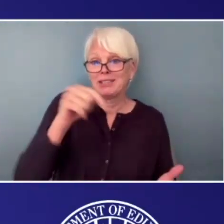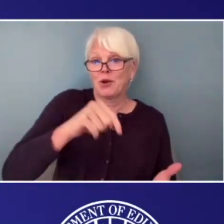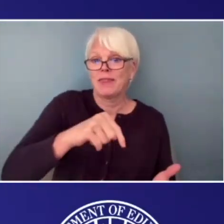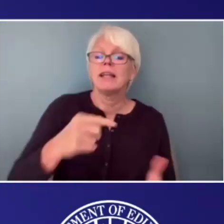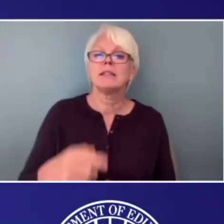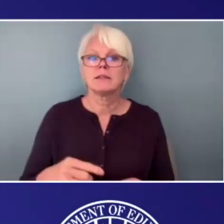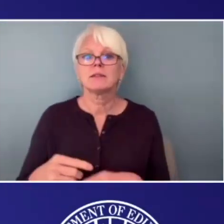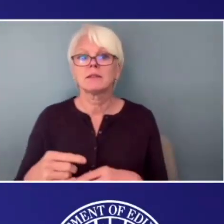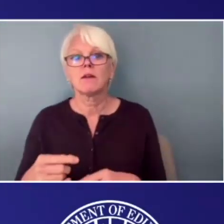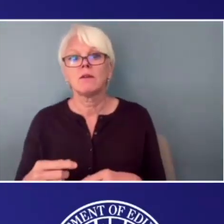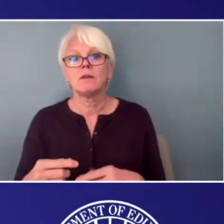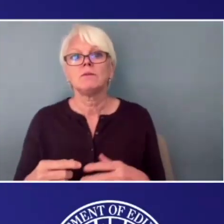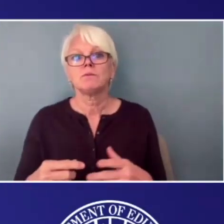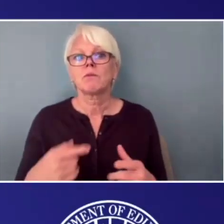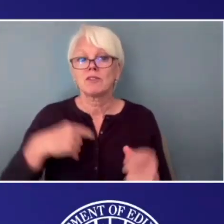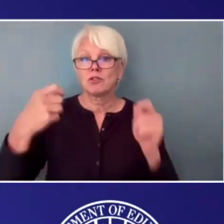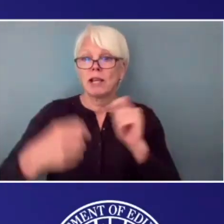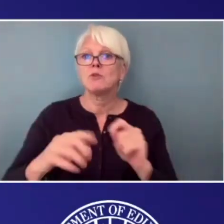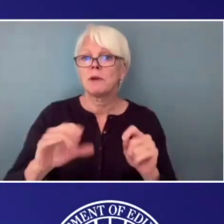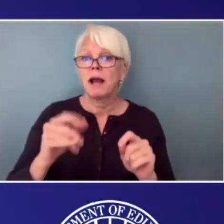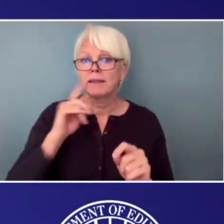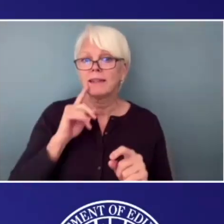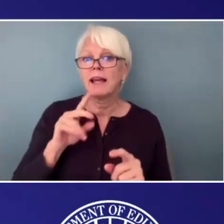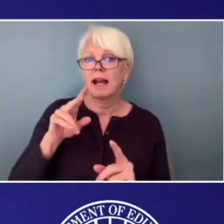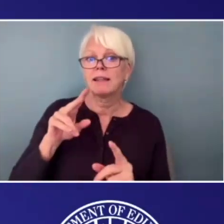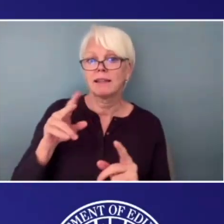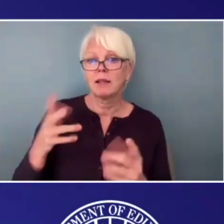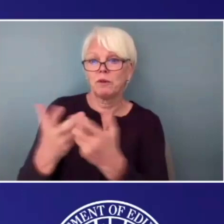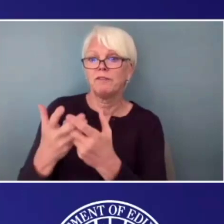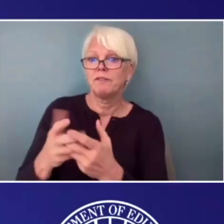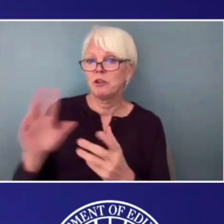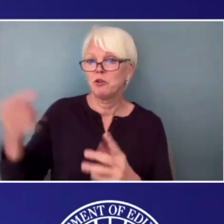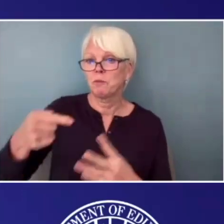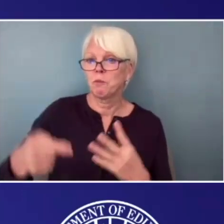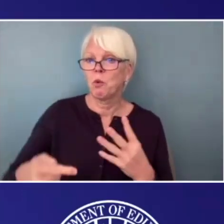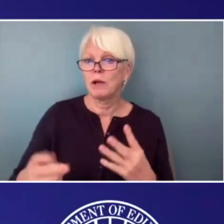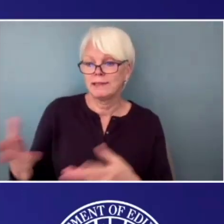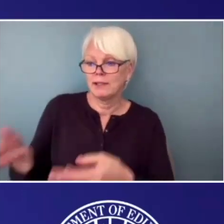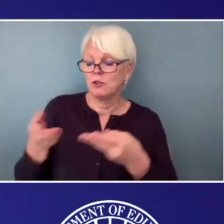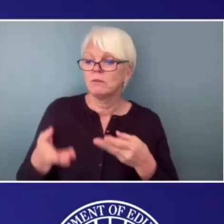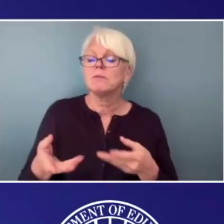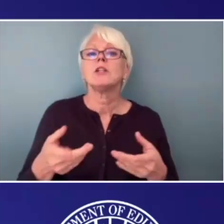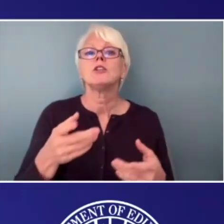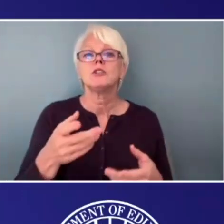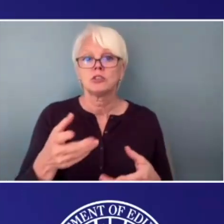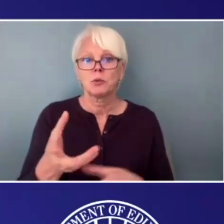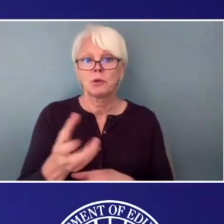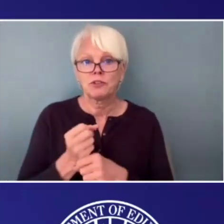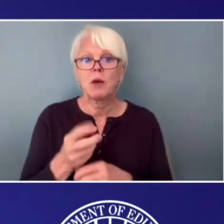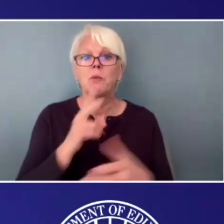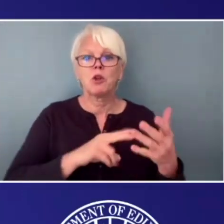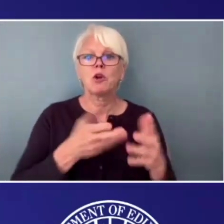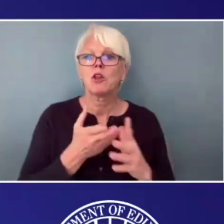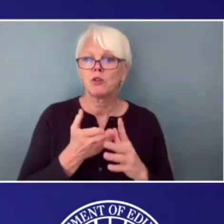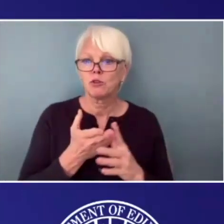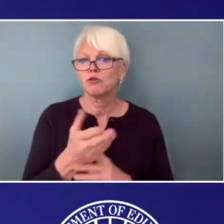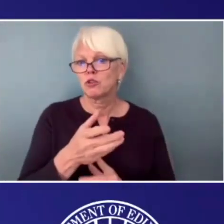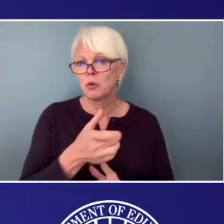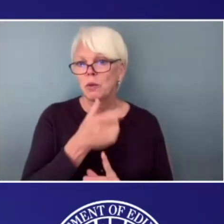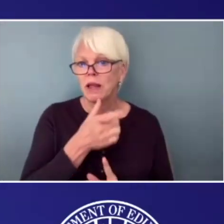to your, your very points here. So yes, we did receive that. We did look at it during lunch. But I think what you'll see is that we have